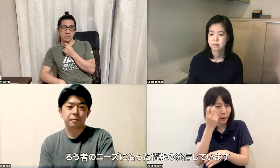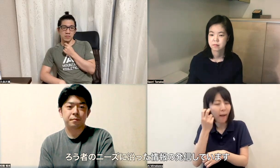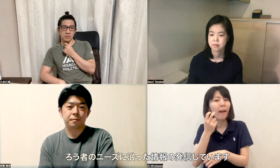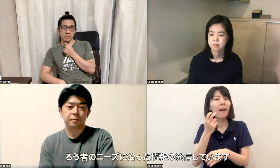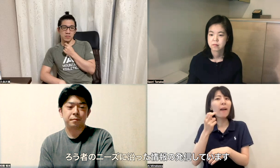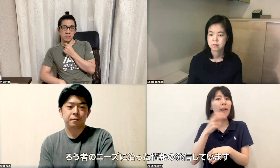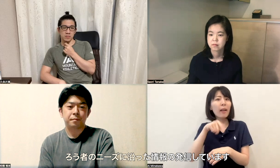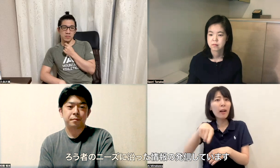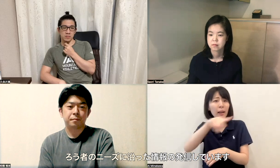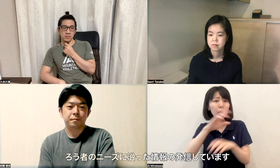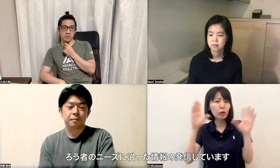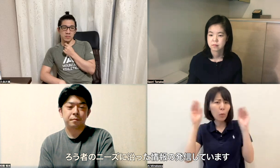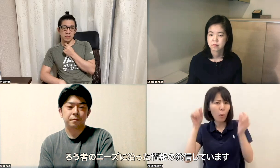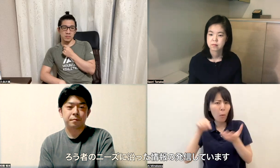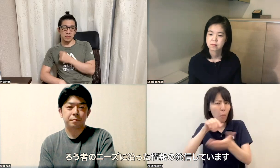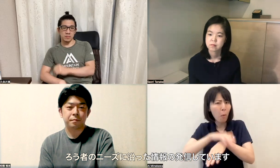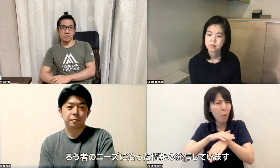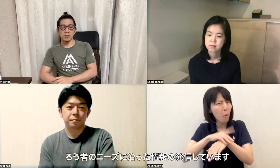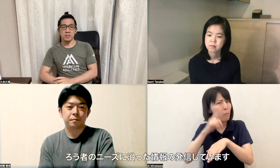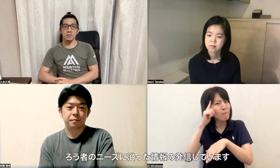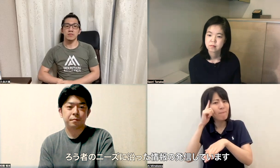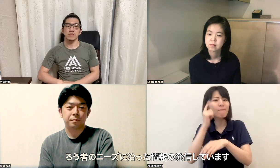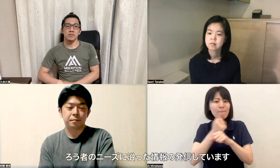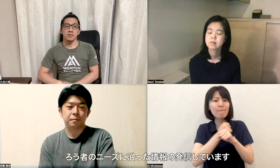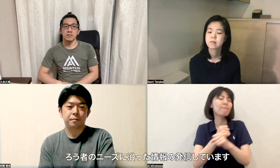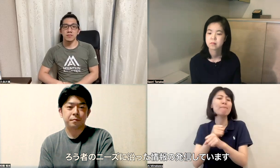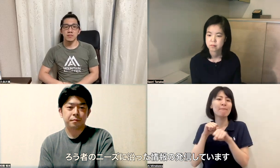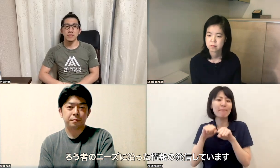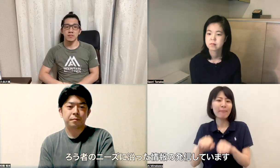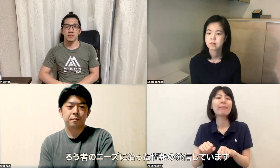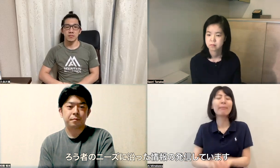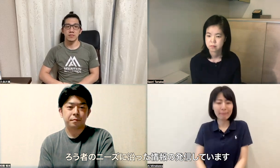disseminating information to meet the needs of deaf.